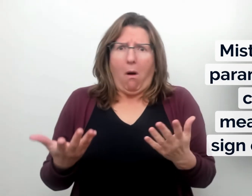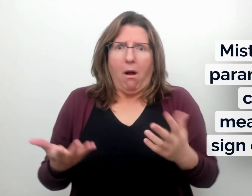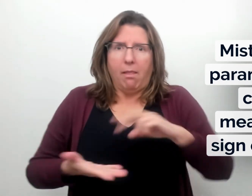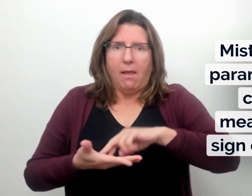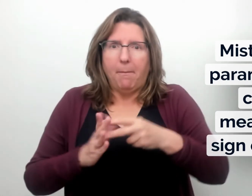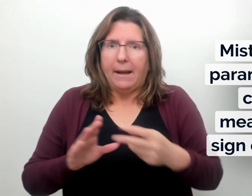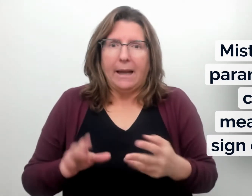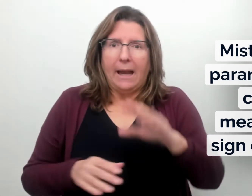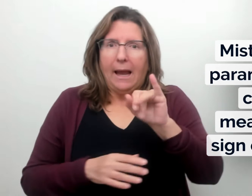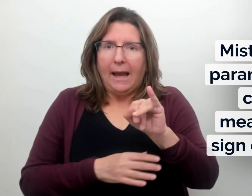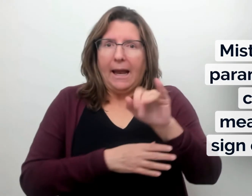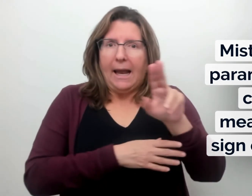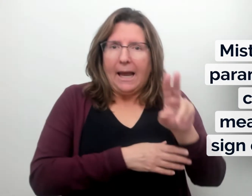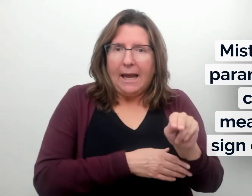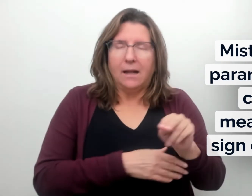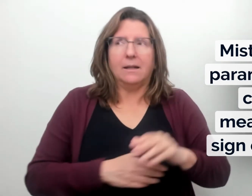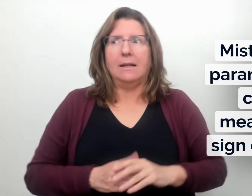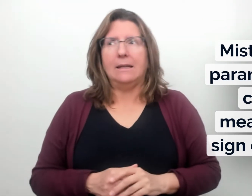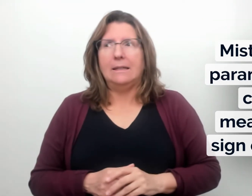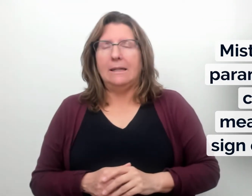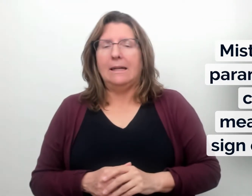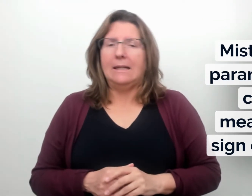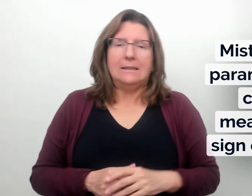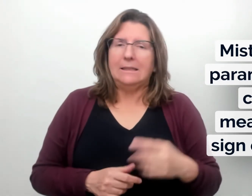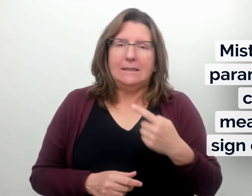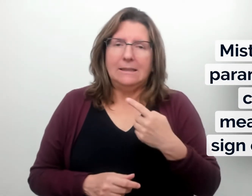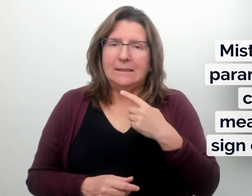She said, 'well, that sign means "in".'